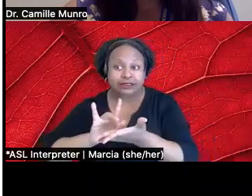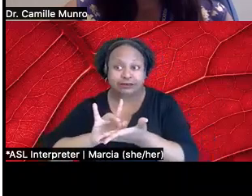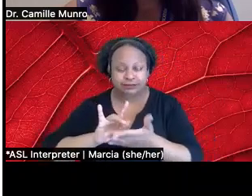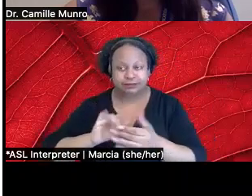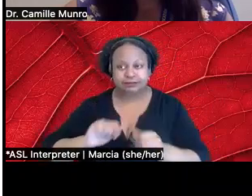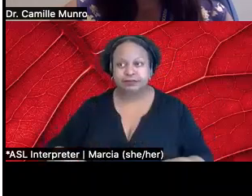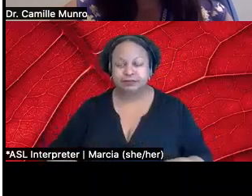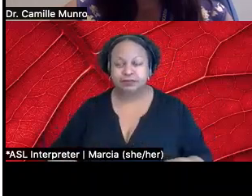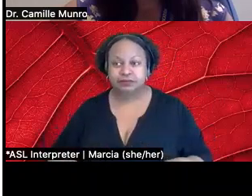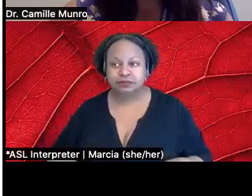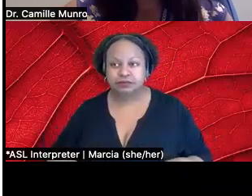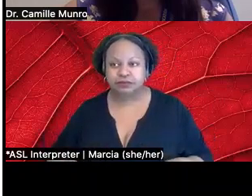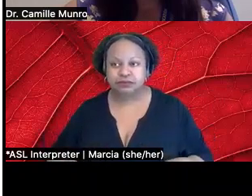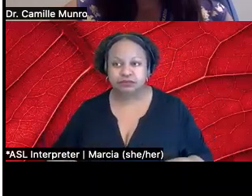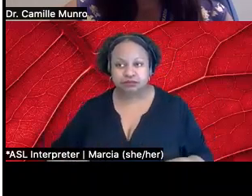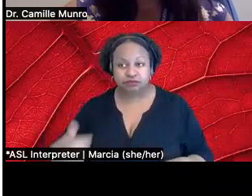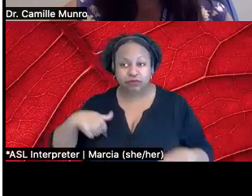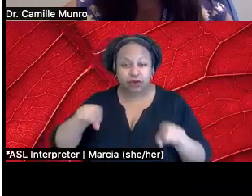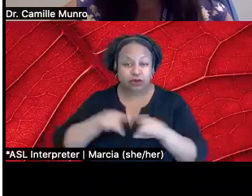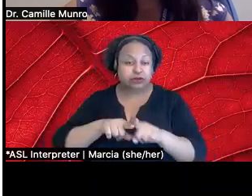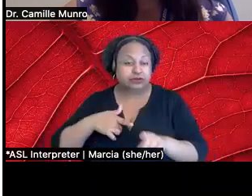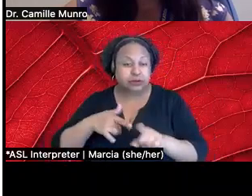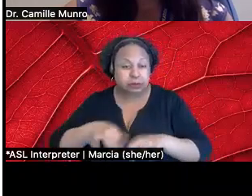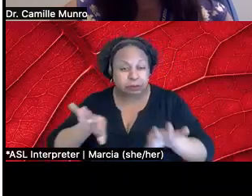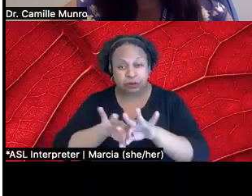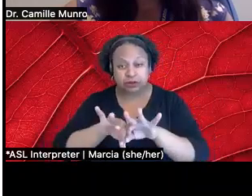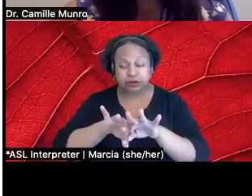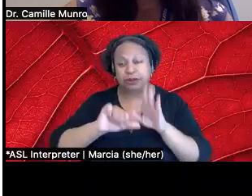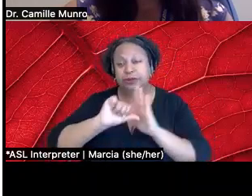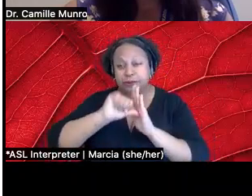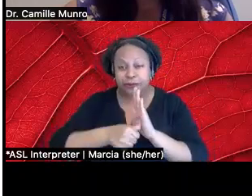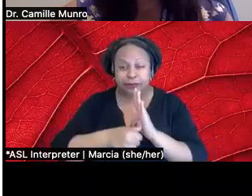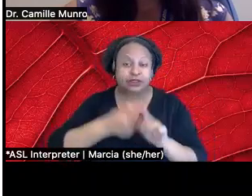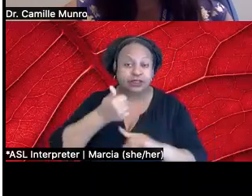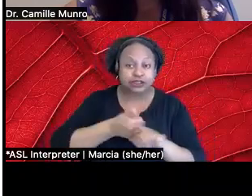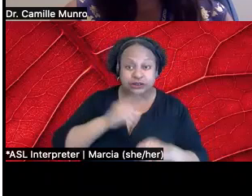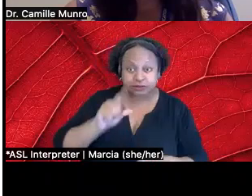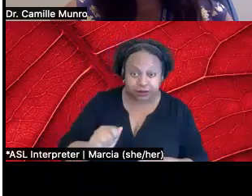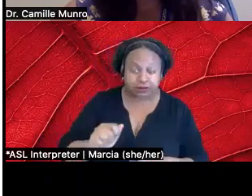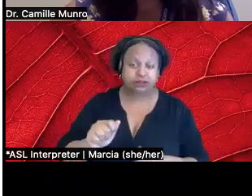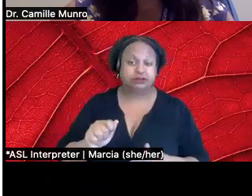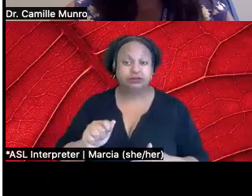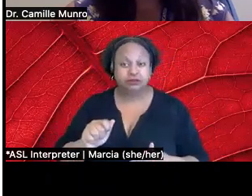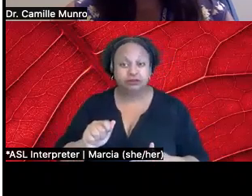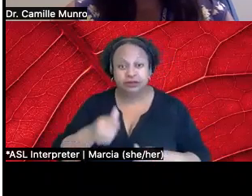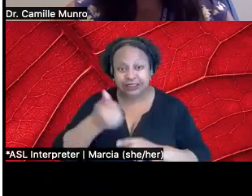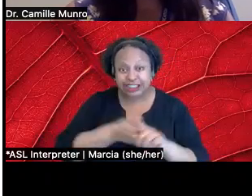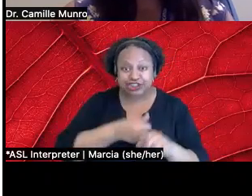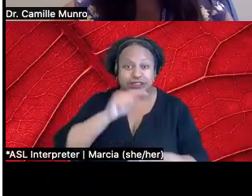And I also thought it was important to highlight that every disability and every TBI for that matter are different.